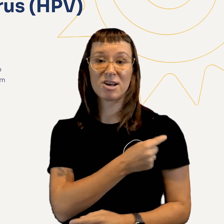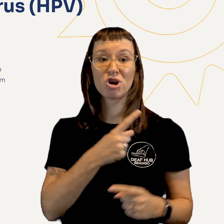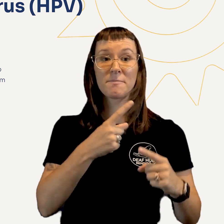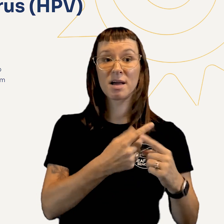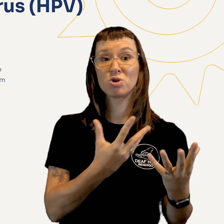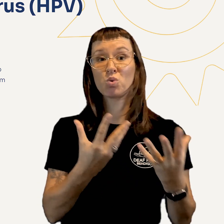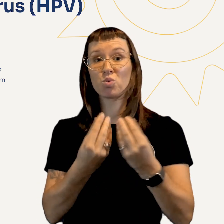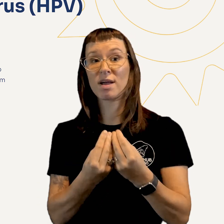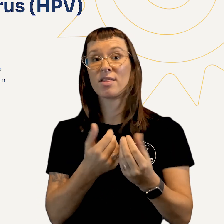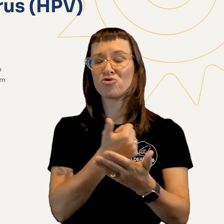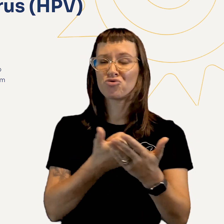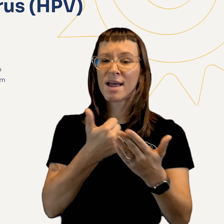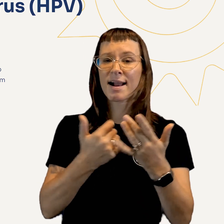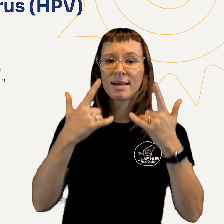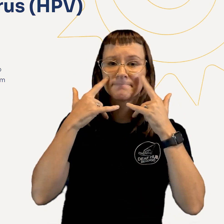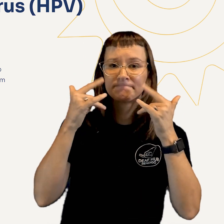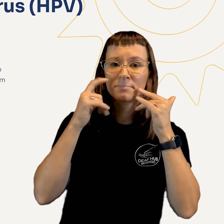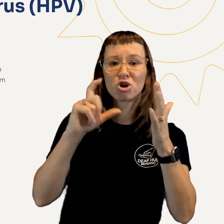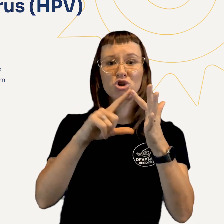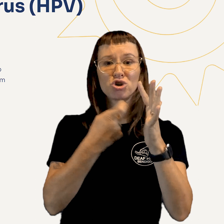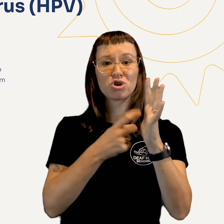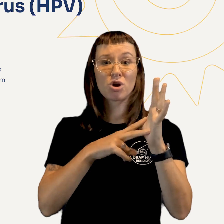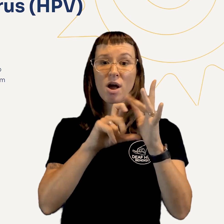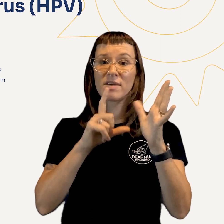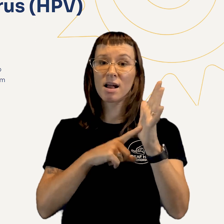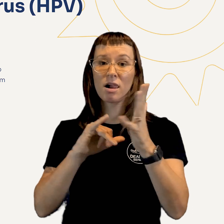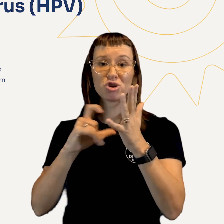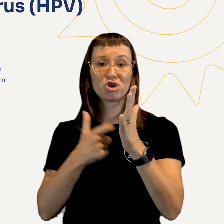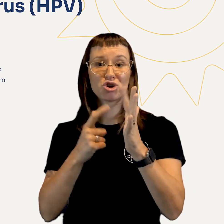screening, the HPV vaccine is our greatest tool in the prevention of cervical cancer.